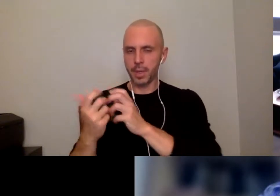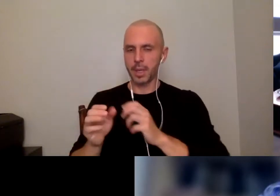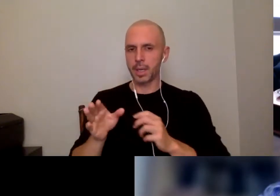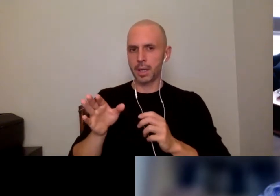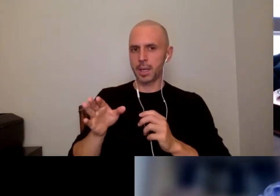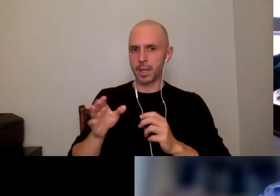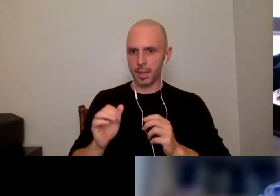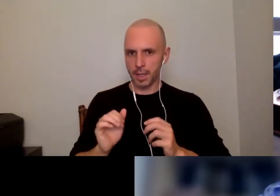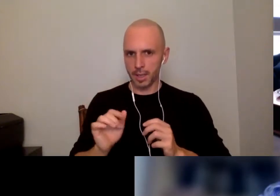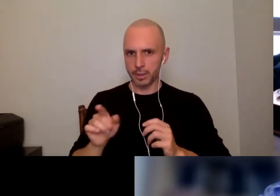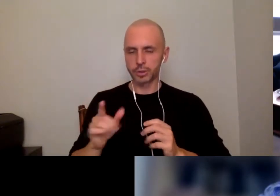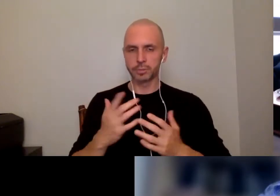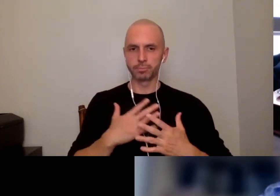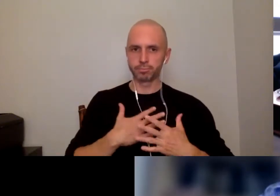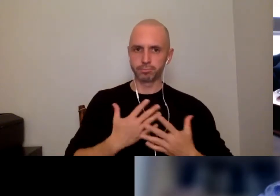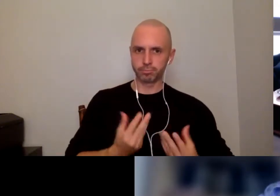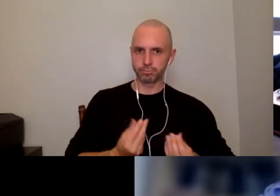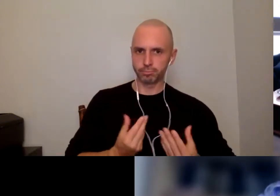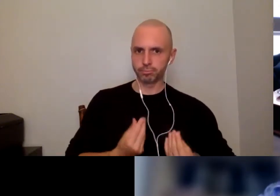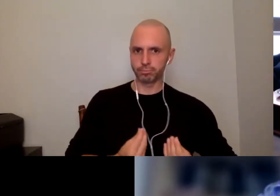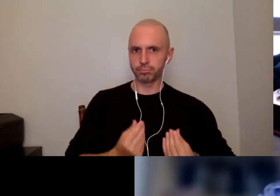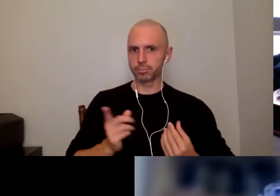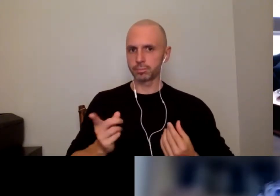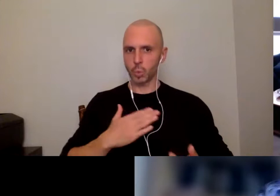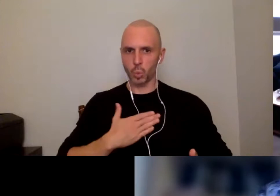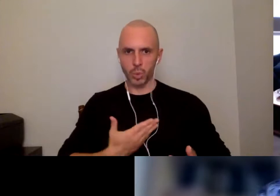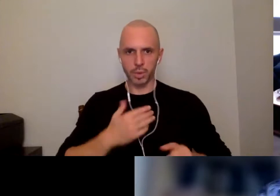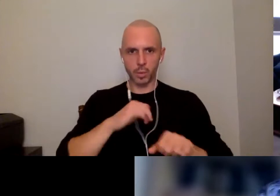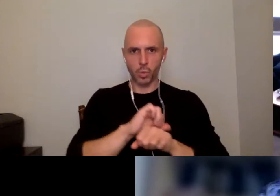to work with me that way and it's but it's not even work it's sort of sometimes it goes beyond